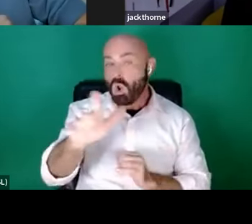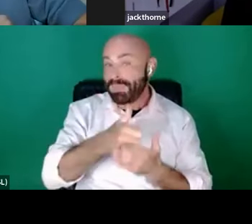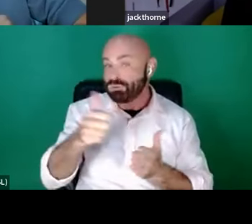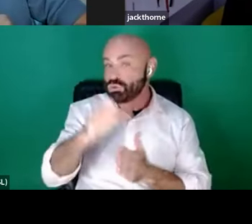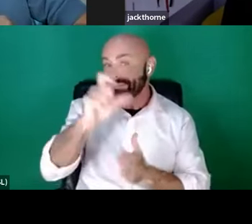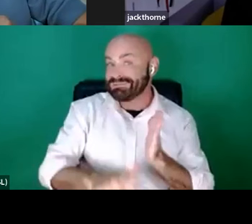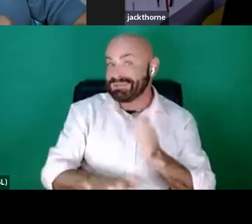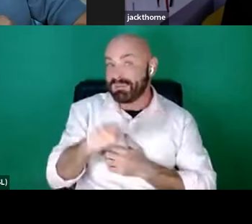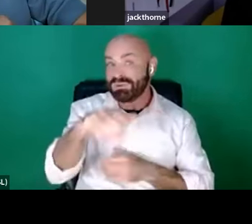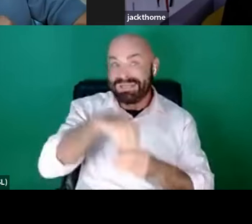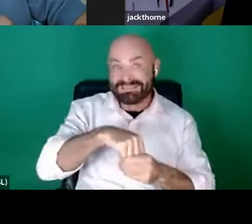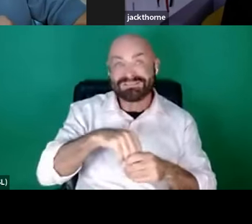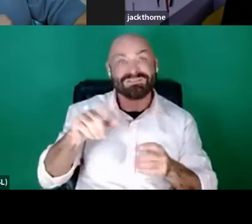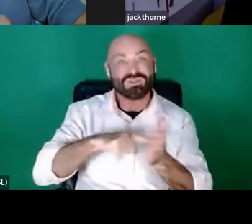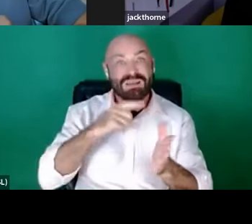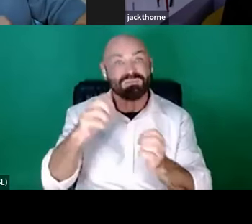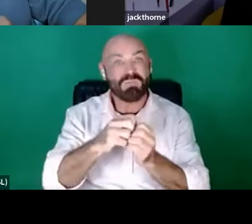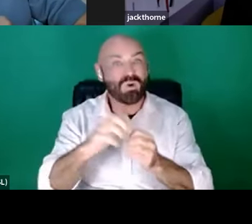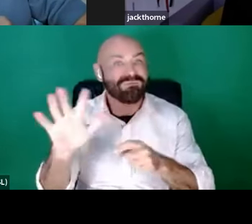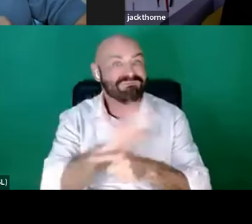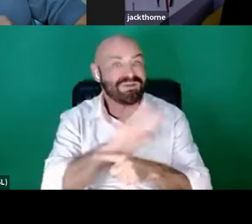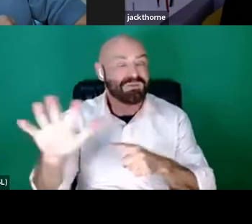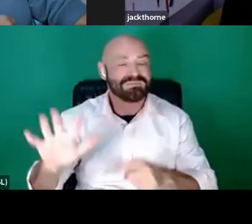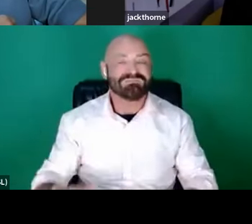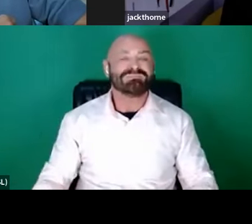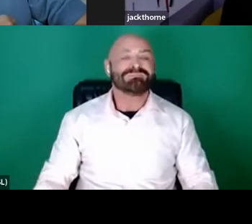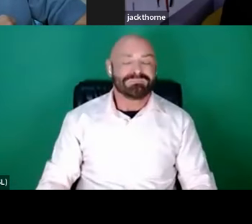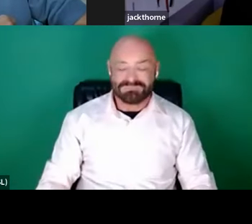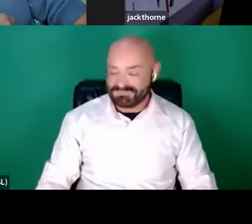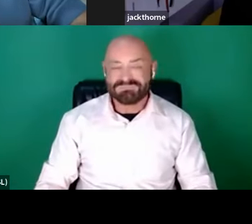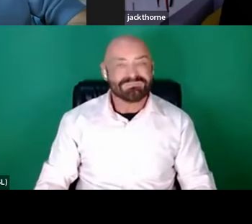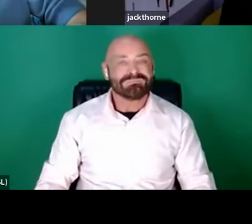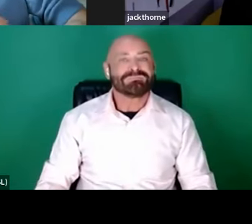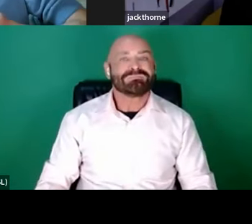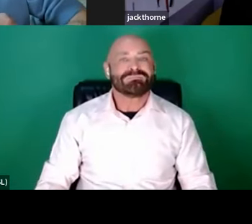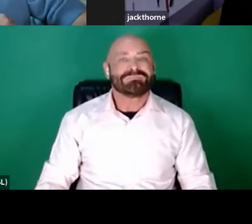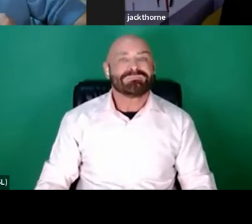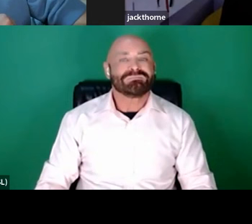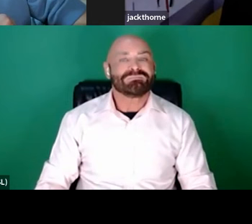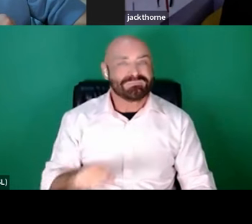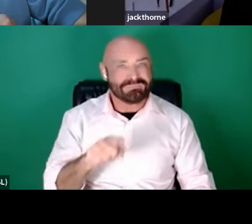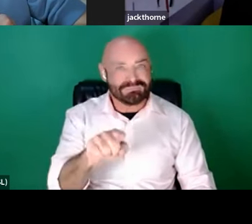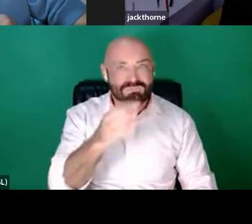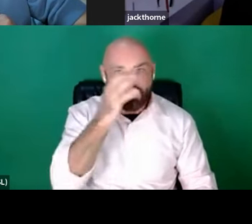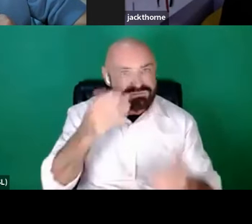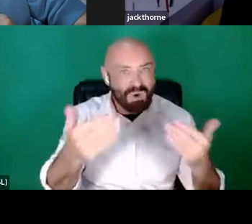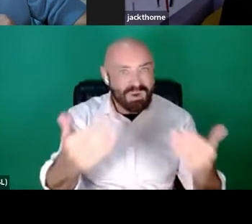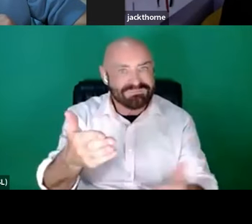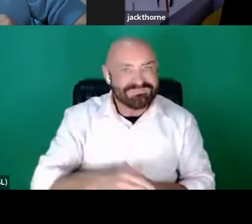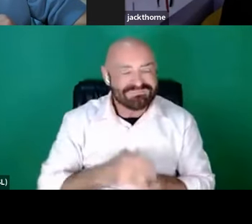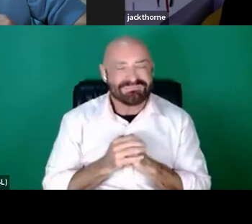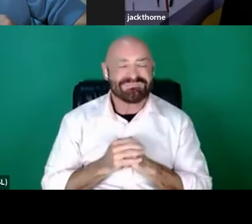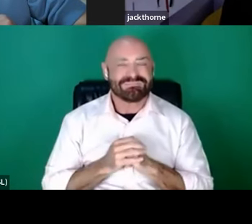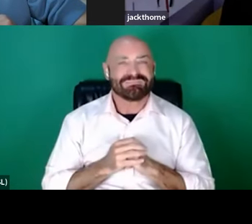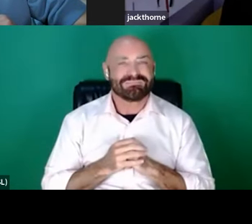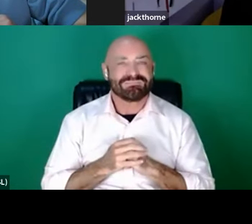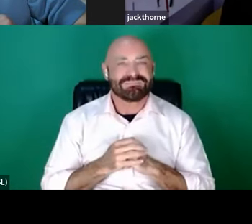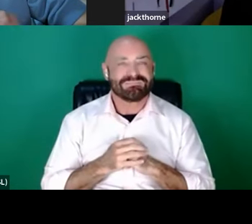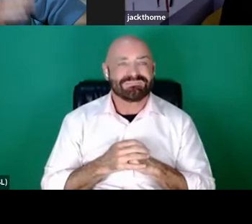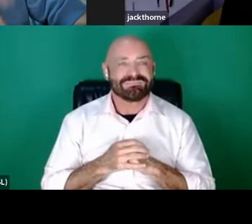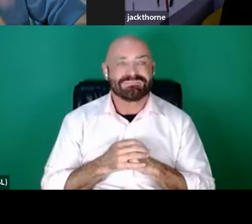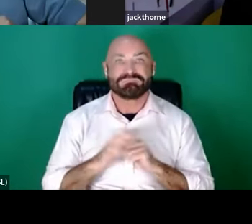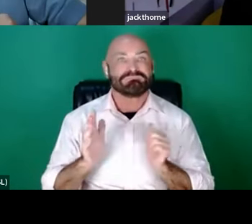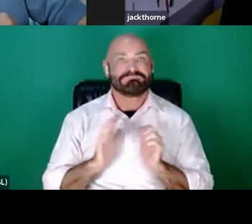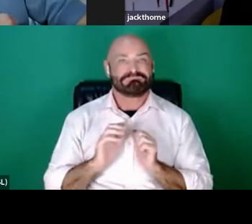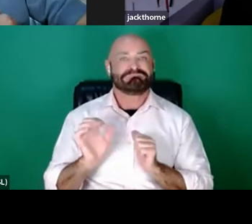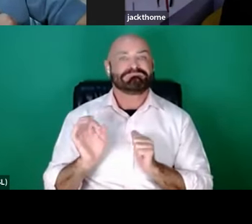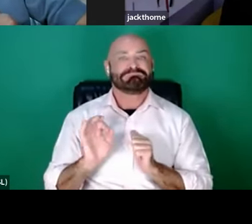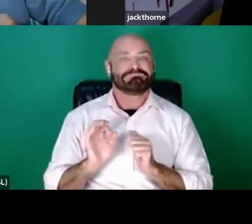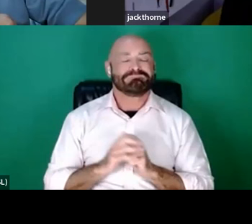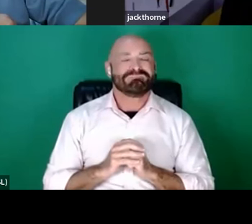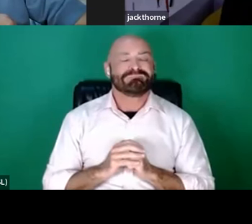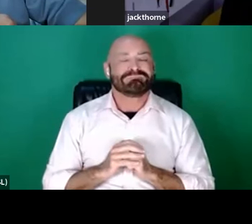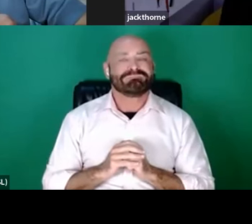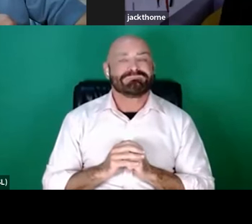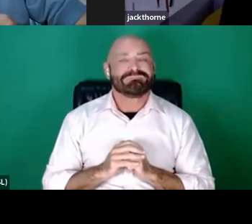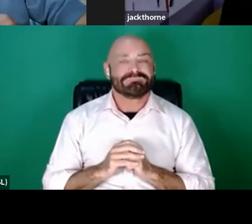Sorry, go ahead, Rose.